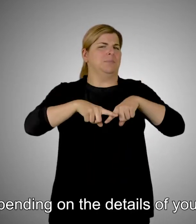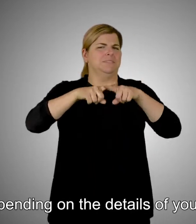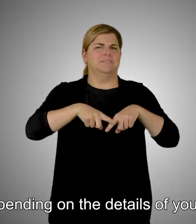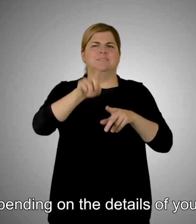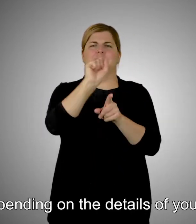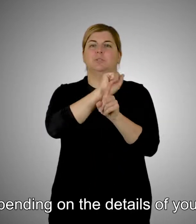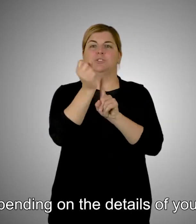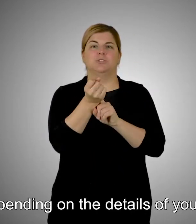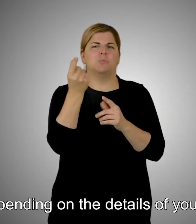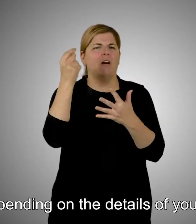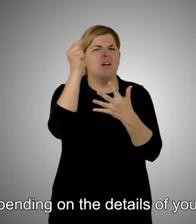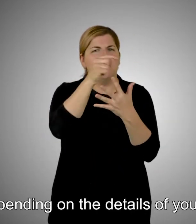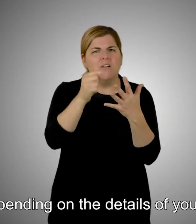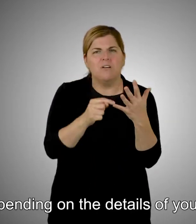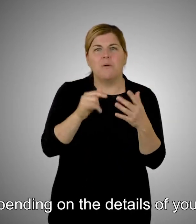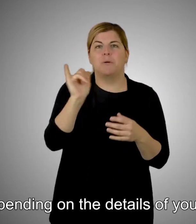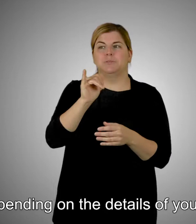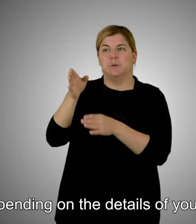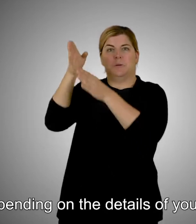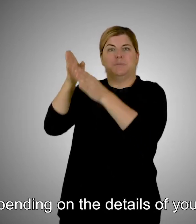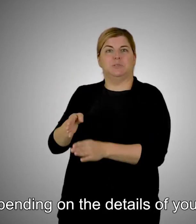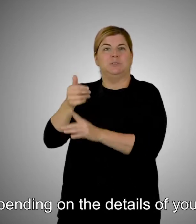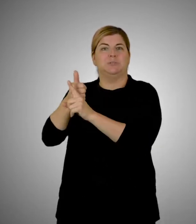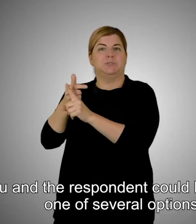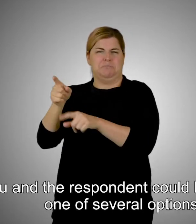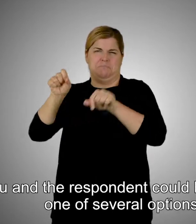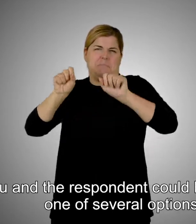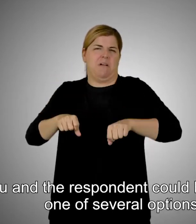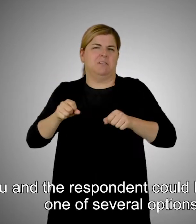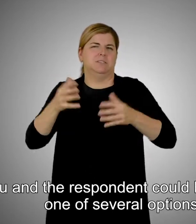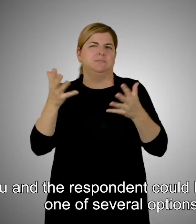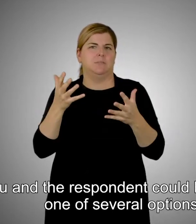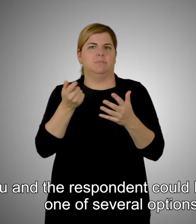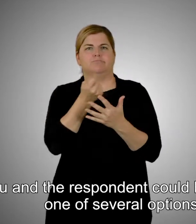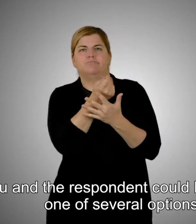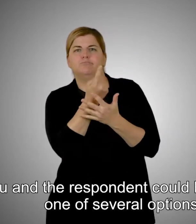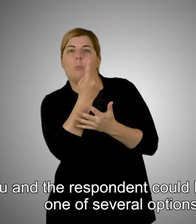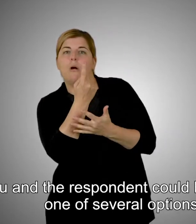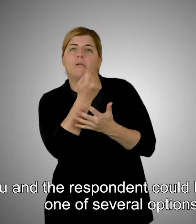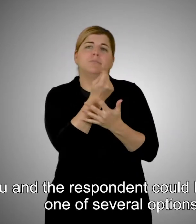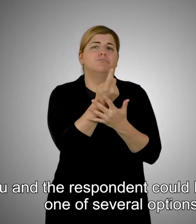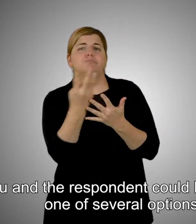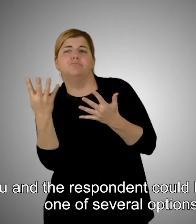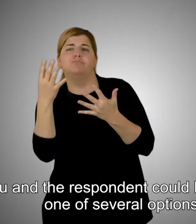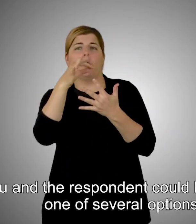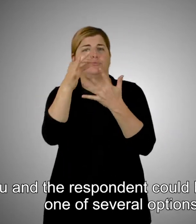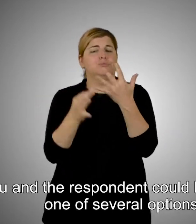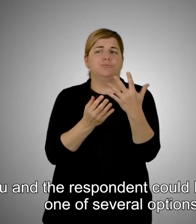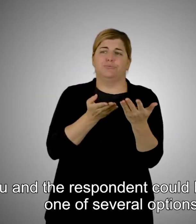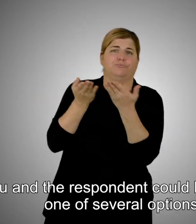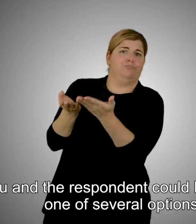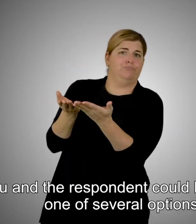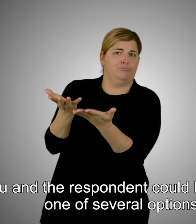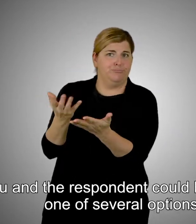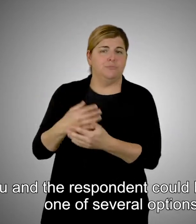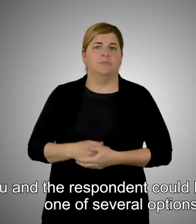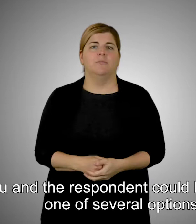Depending on the details of your situation, you and the respondent could be offered one of several options.